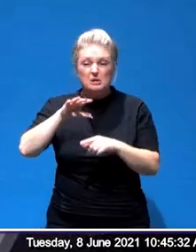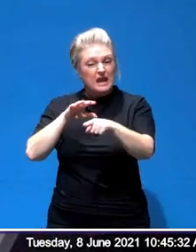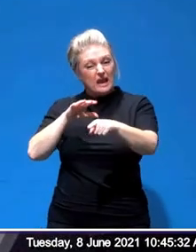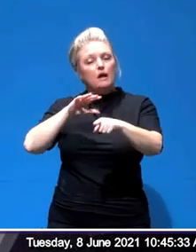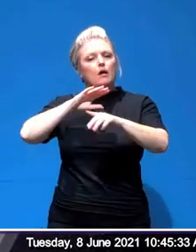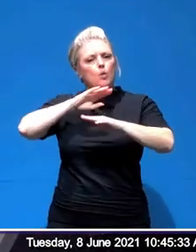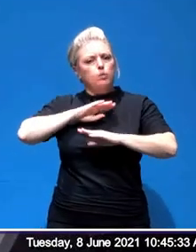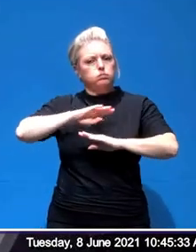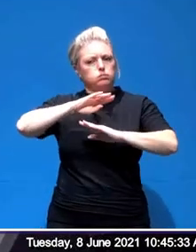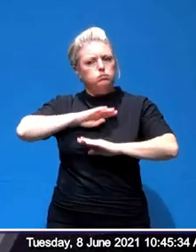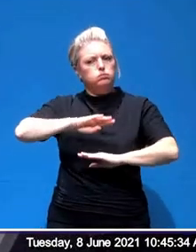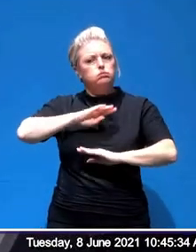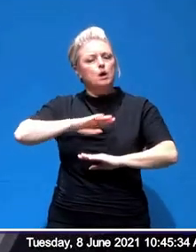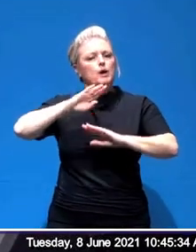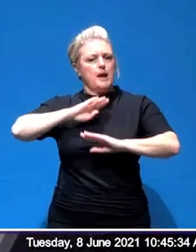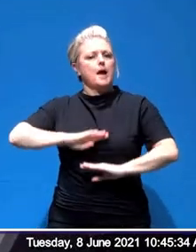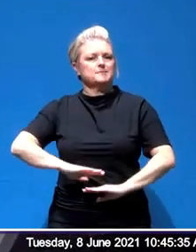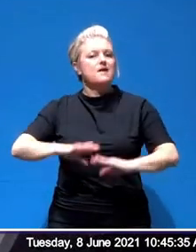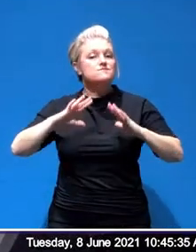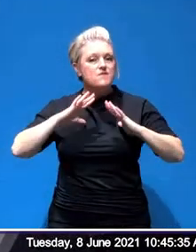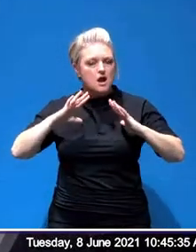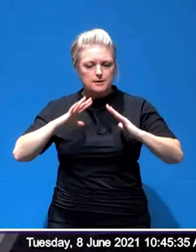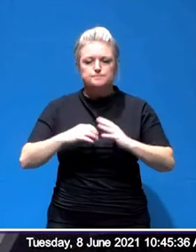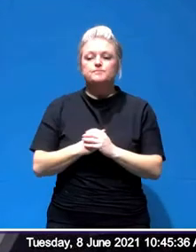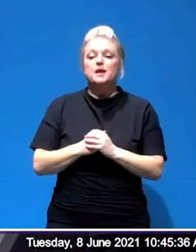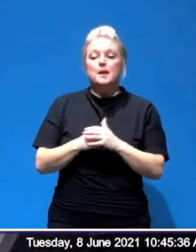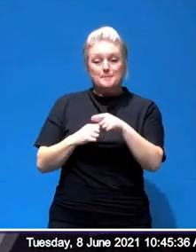For Daniel to have any sort of procedure, there is a drug